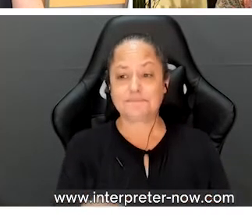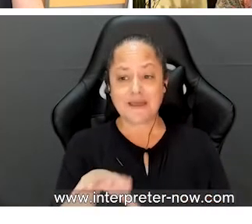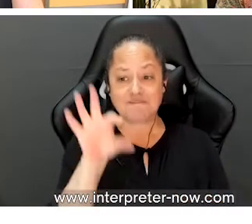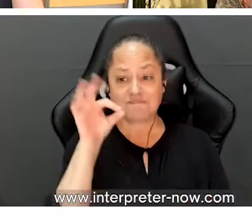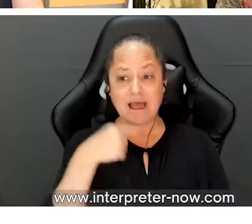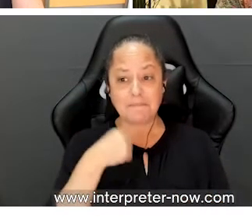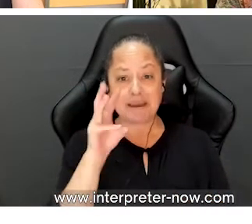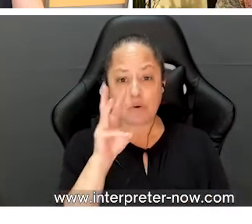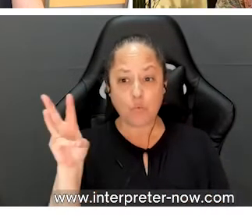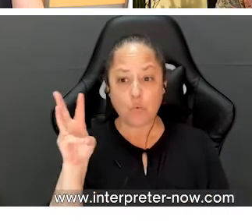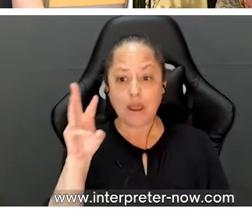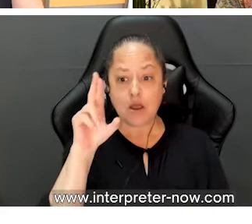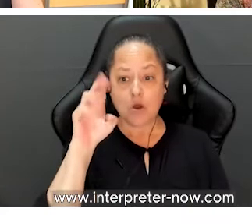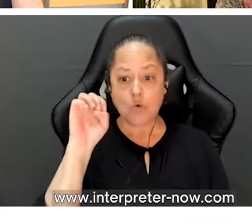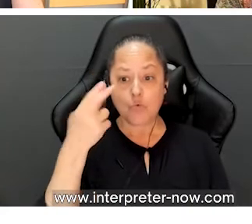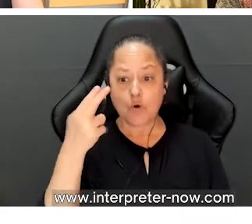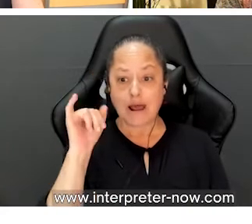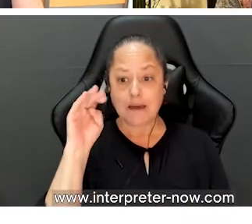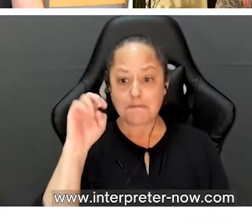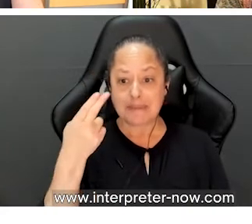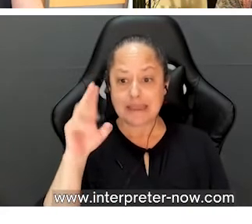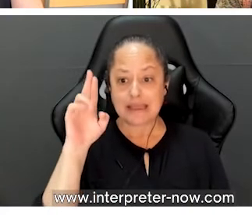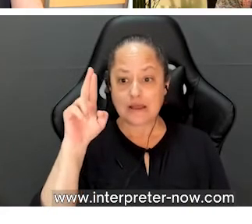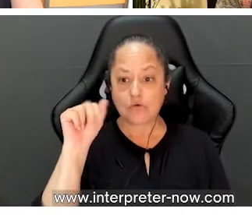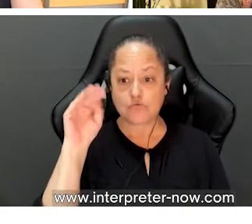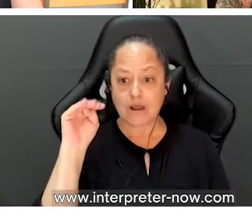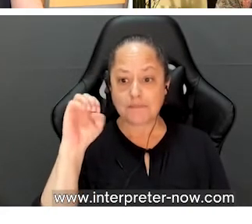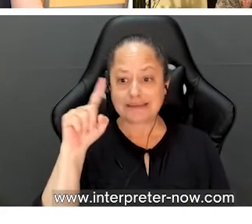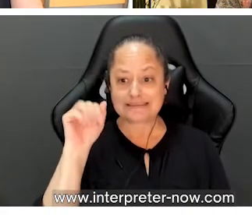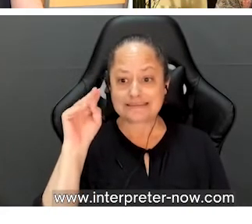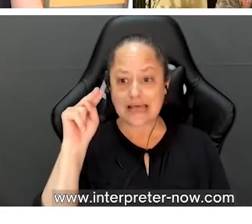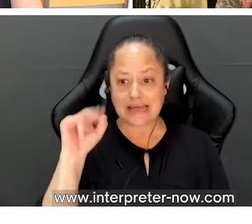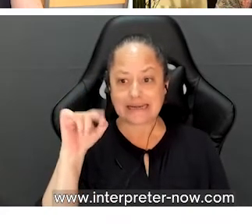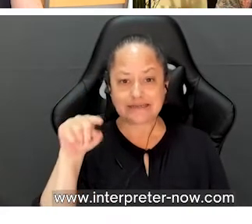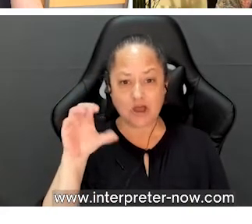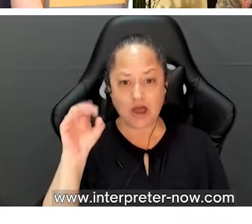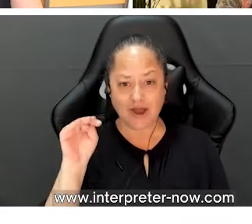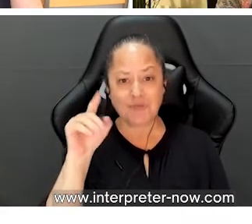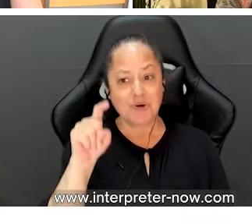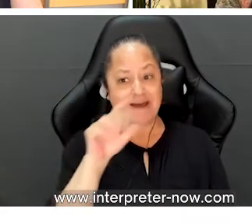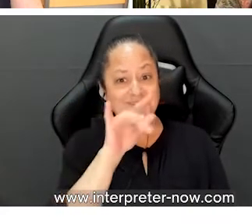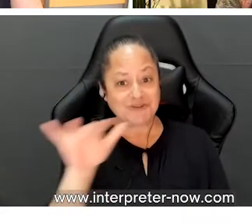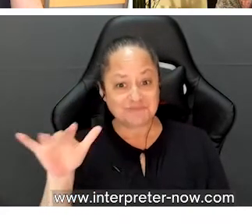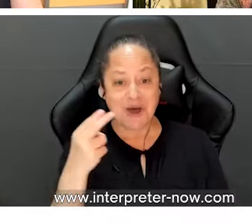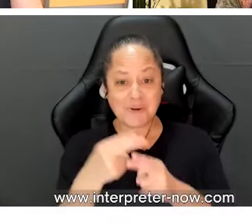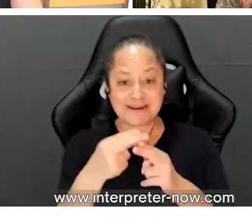You can find me on my website, RahimehRamezany.com. Unfortunately, yes, you will have to spell my name correctly.